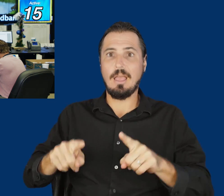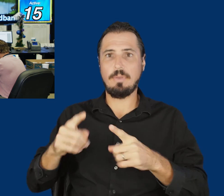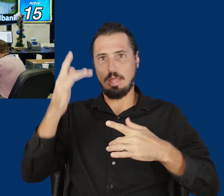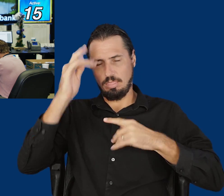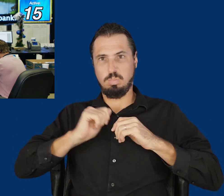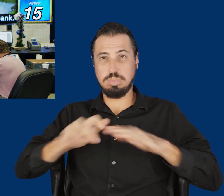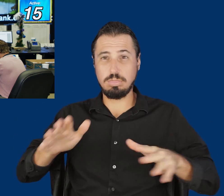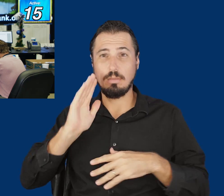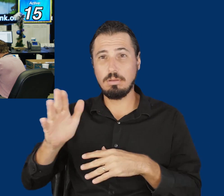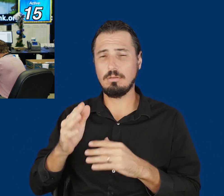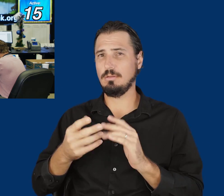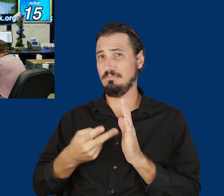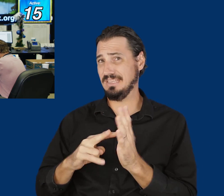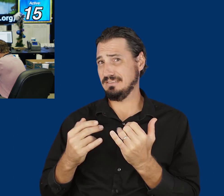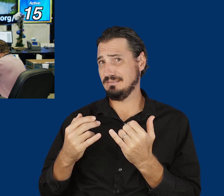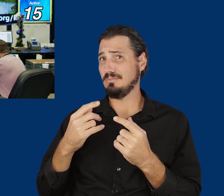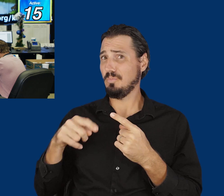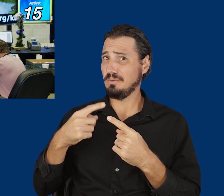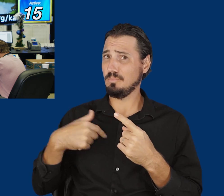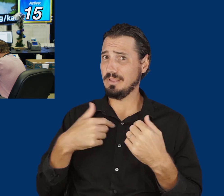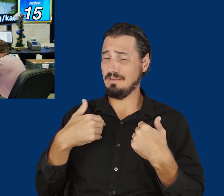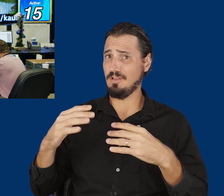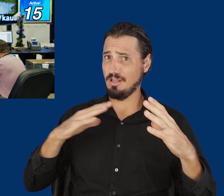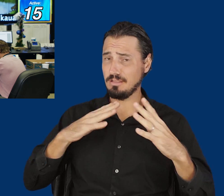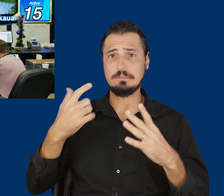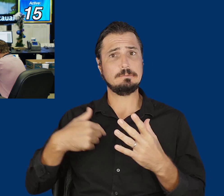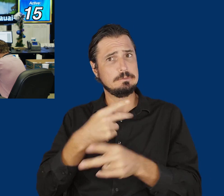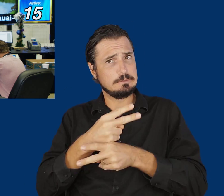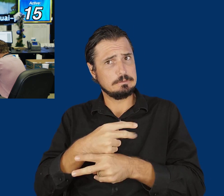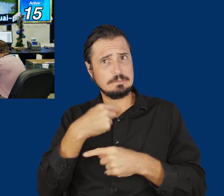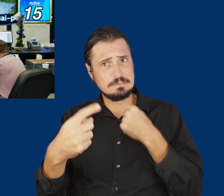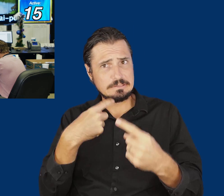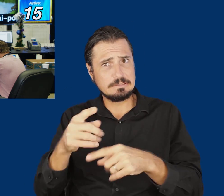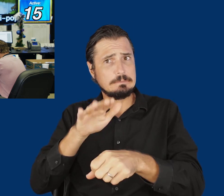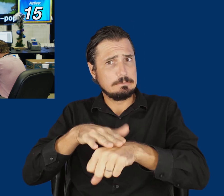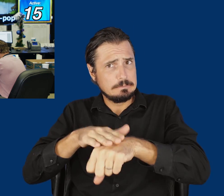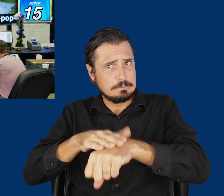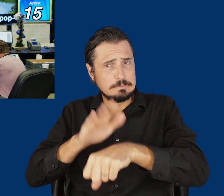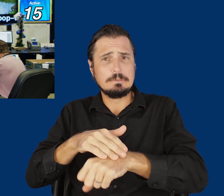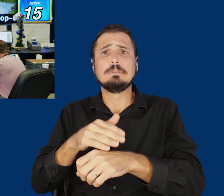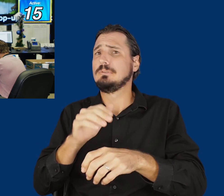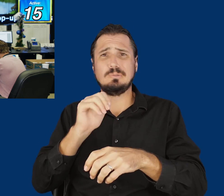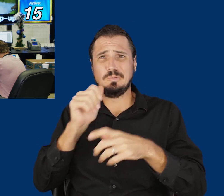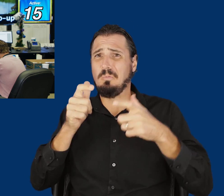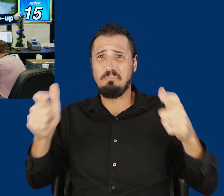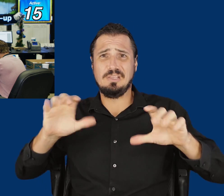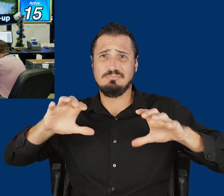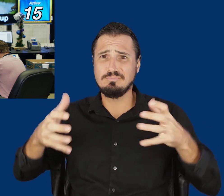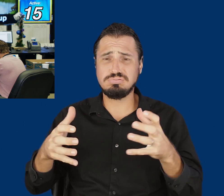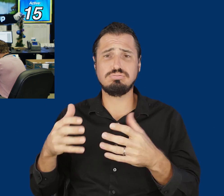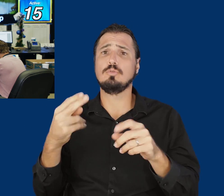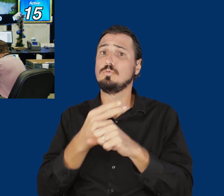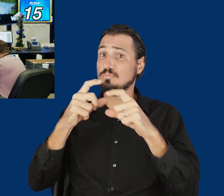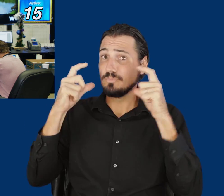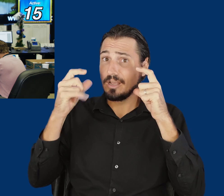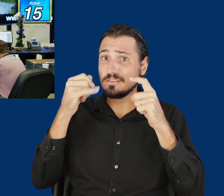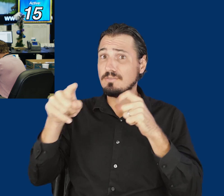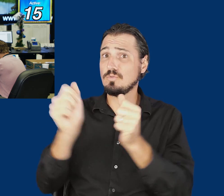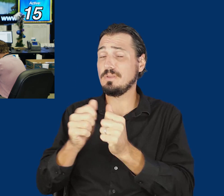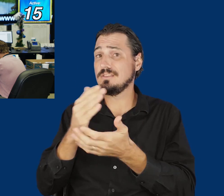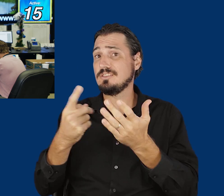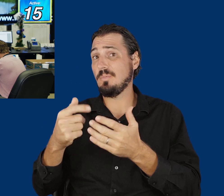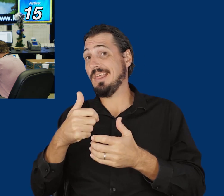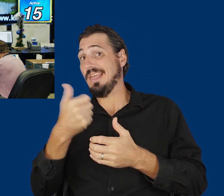special care around holidays—avoiding large gatherings, maintaining distancing, and wearing masks any time you are in the presence of people from outside your immediate household